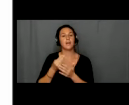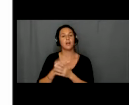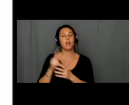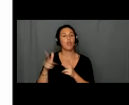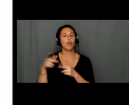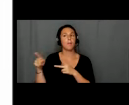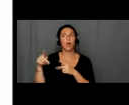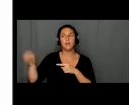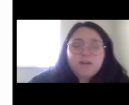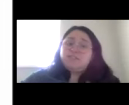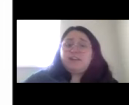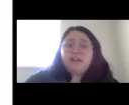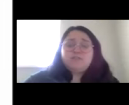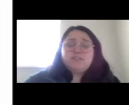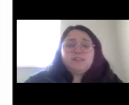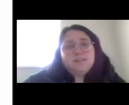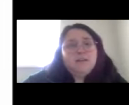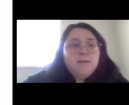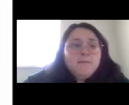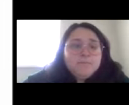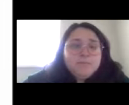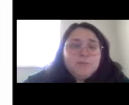violations to the attention of CalOSHA